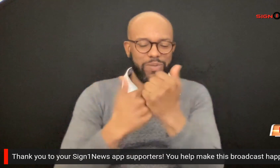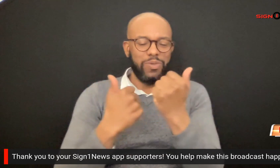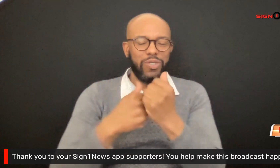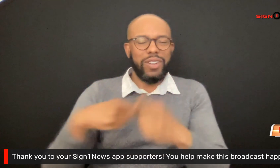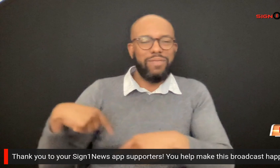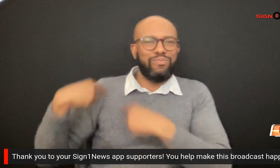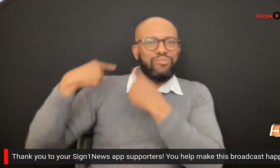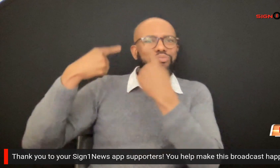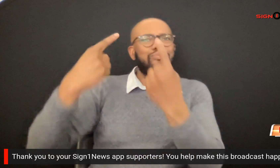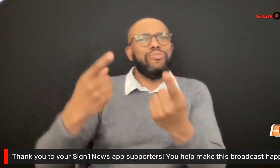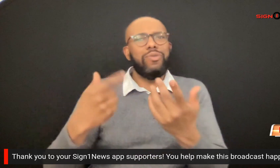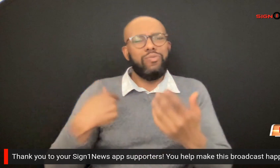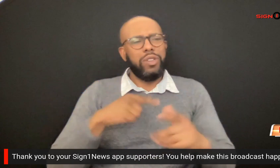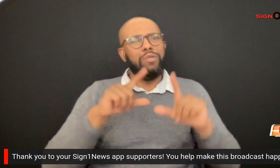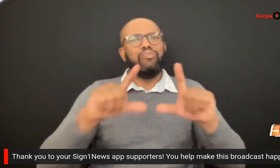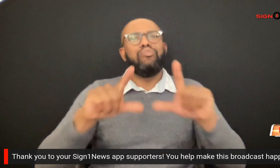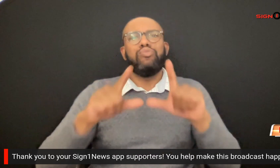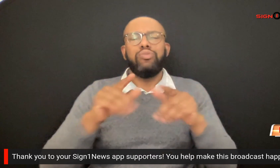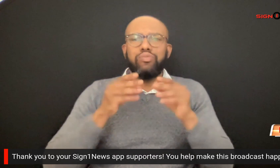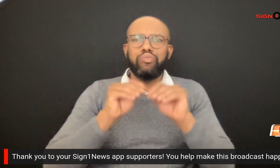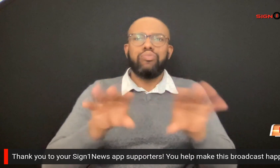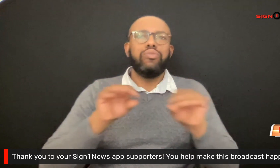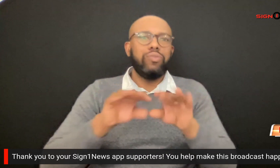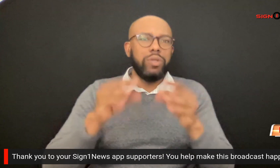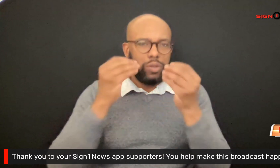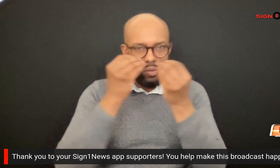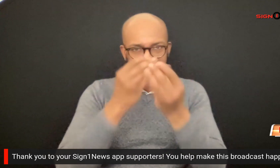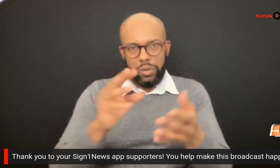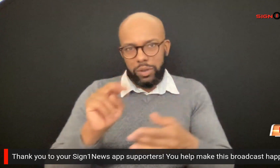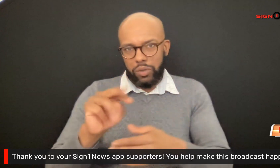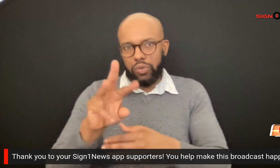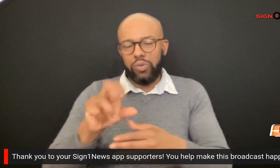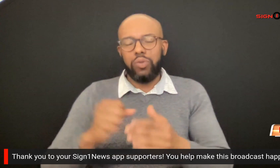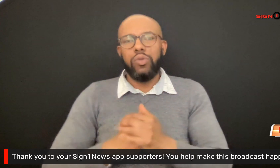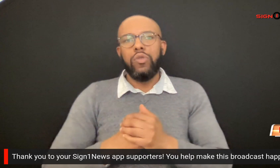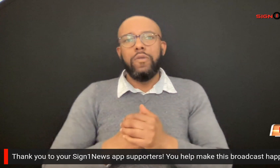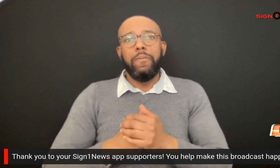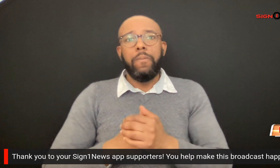Big thank you to our signing One news app supporters. You help make this broadcast happen.